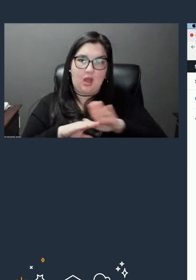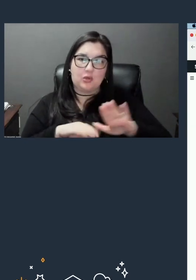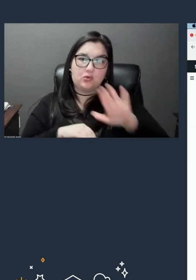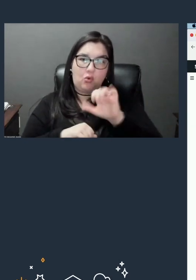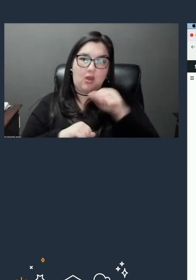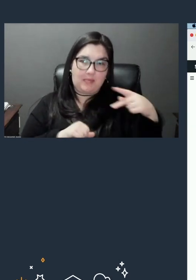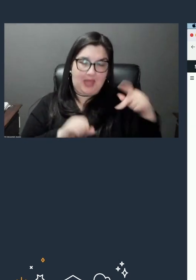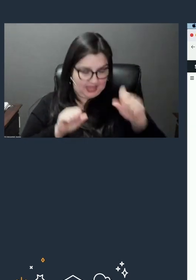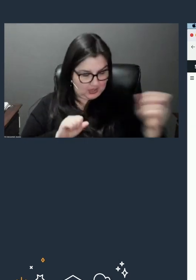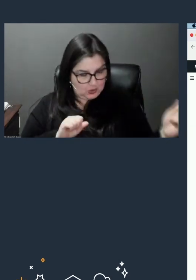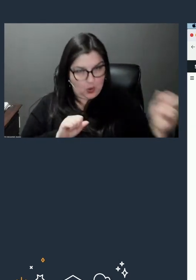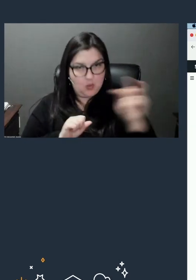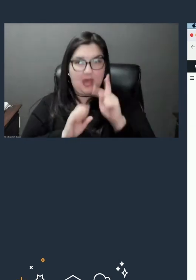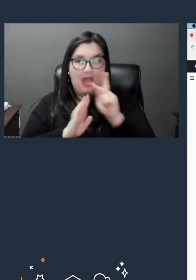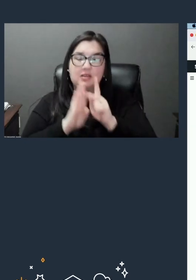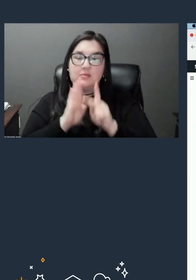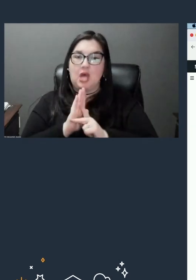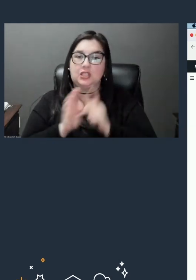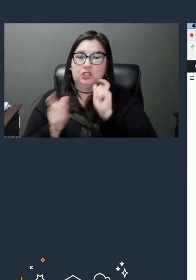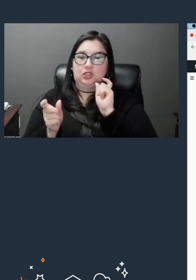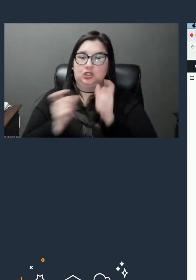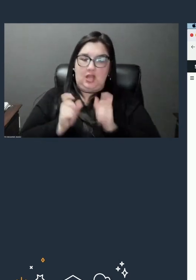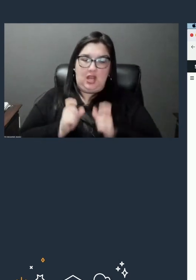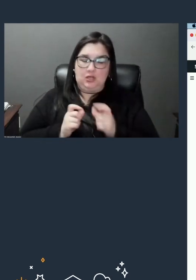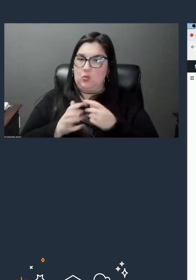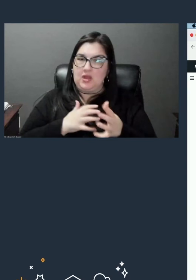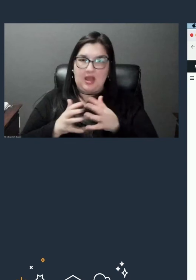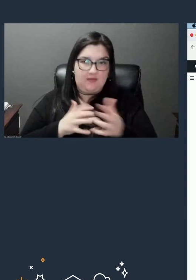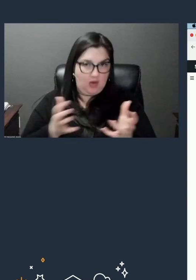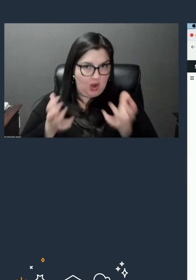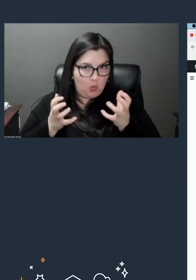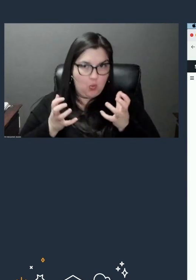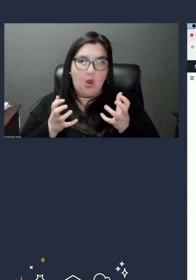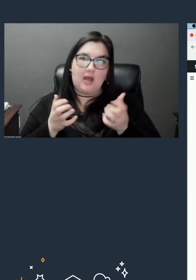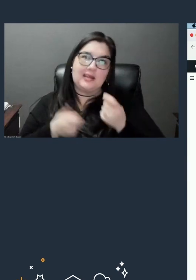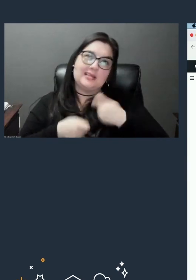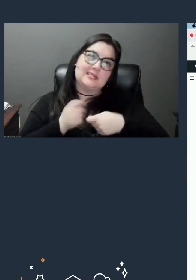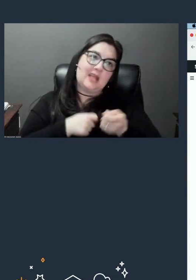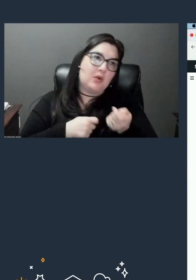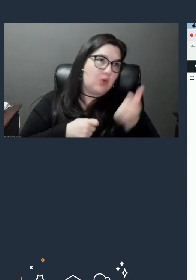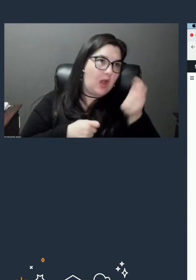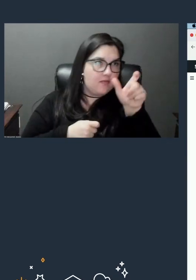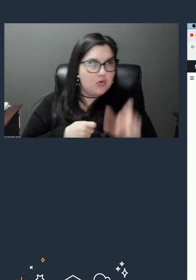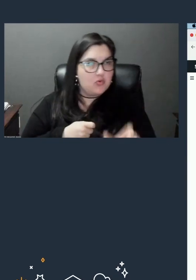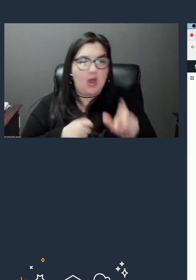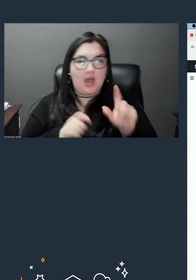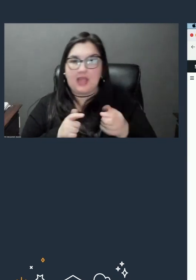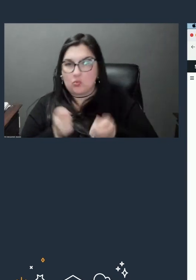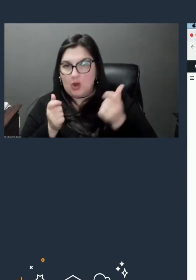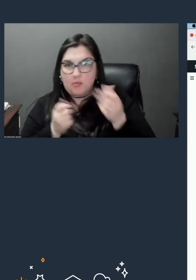I can make whatever changes I need instead of remove column. I can do remove data. In that case, V3 column would exist,